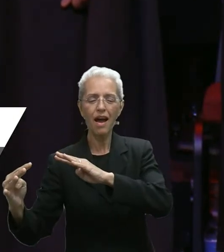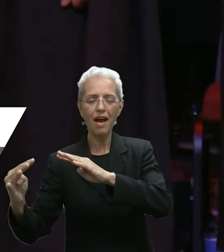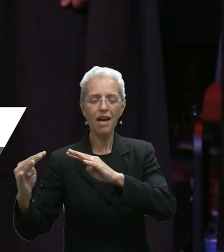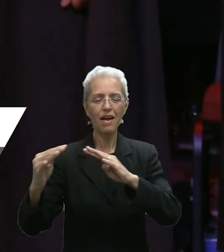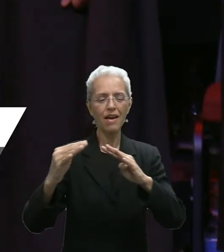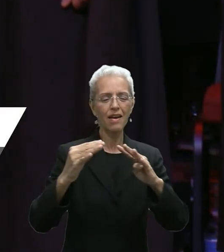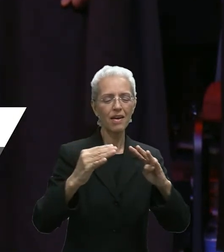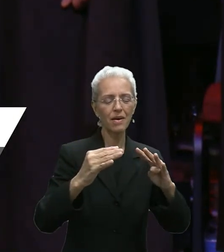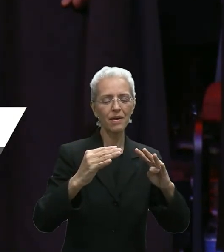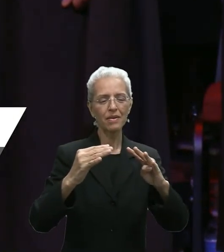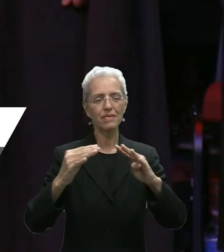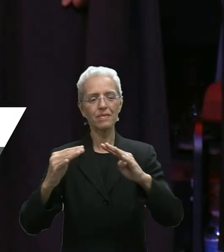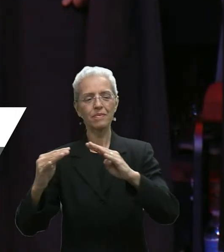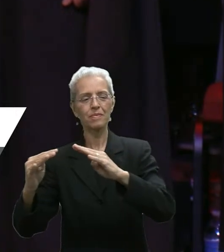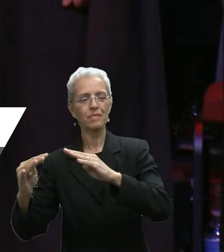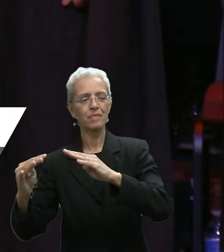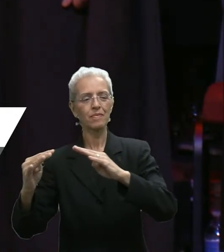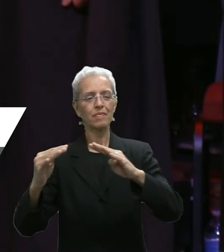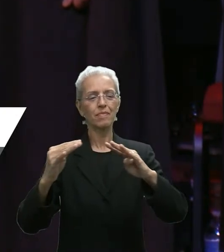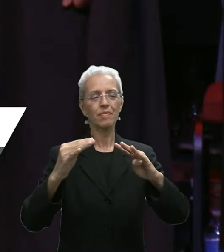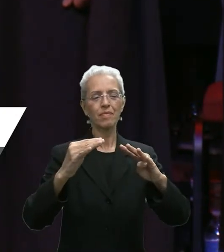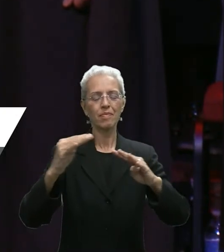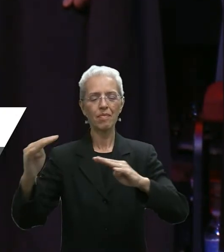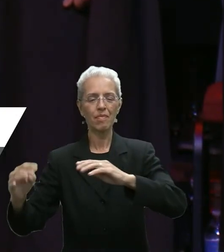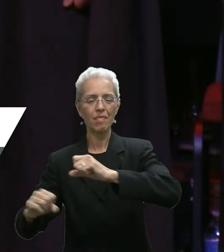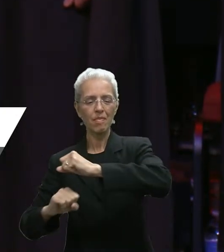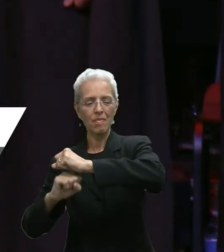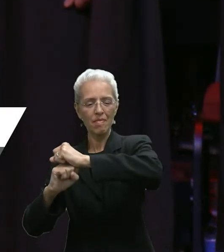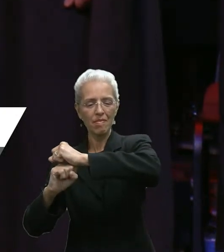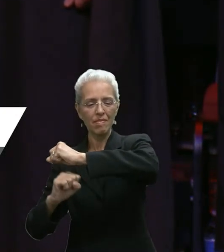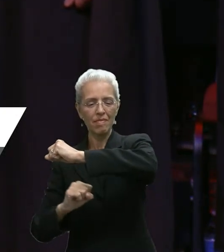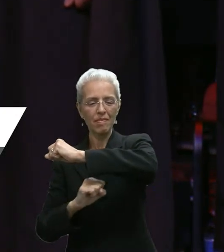We'll adapt.